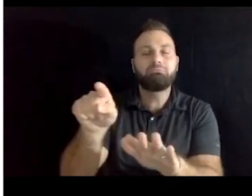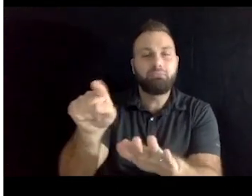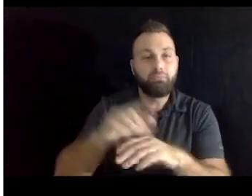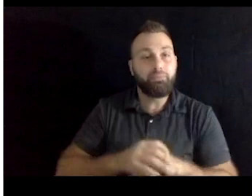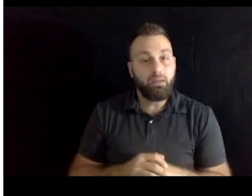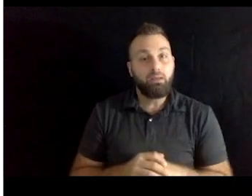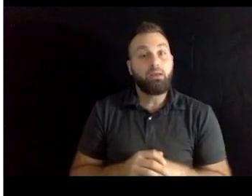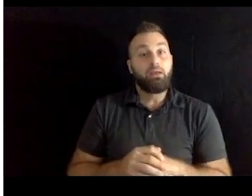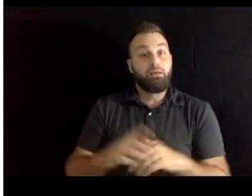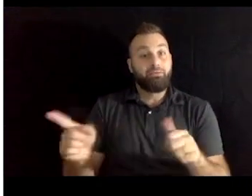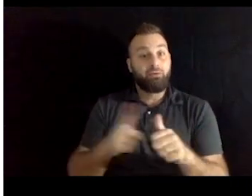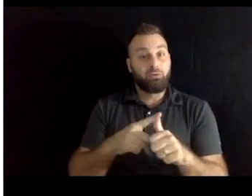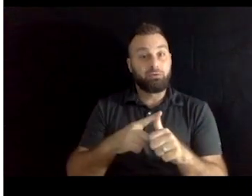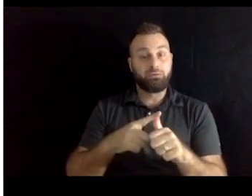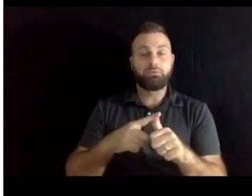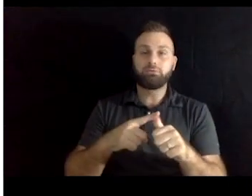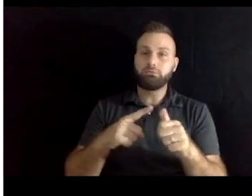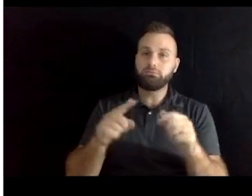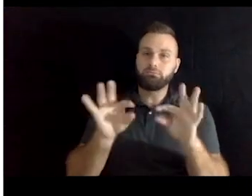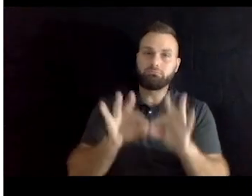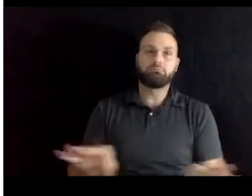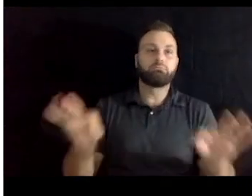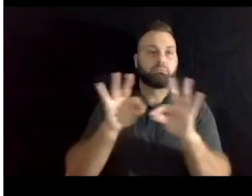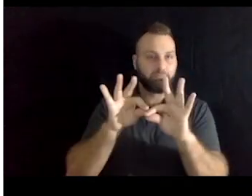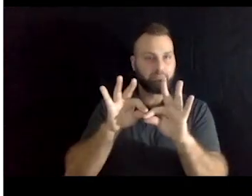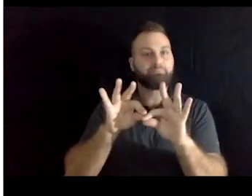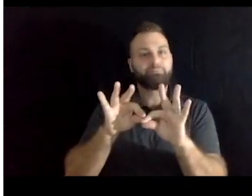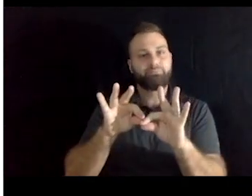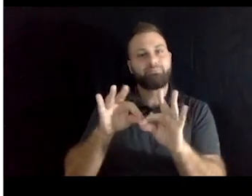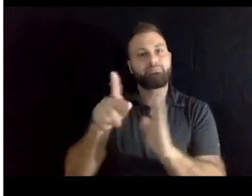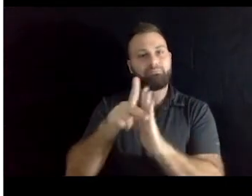is a major policy issue for people with disabilities, though some people with